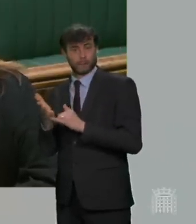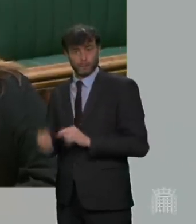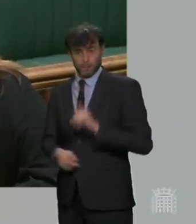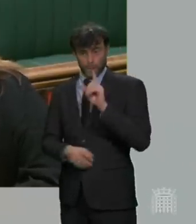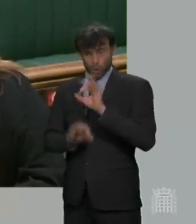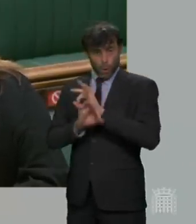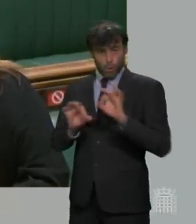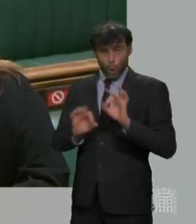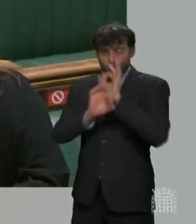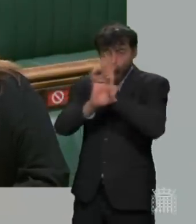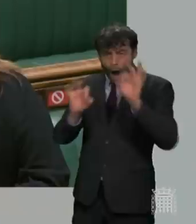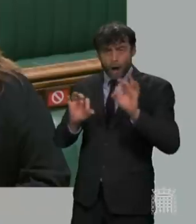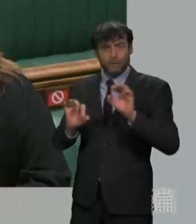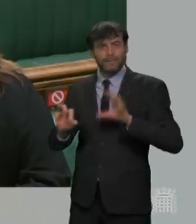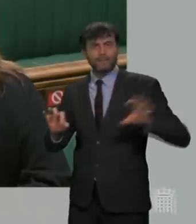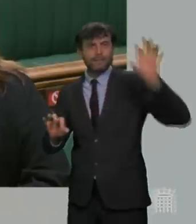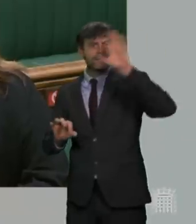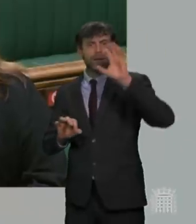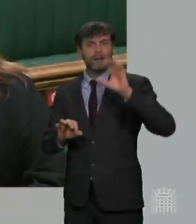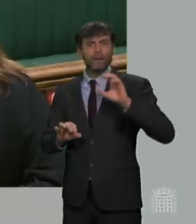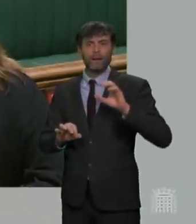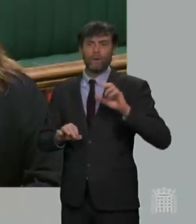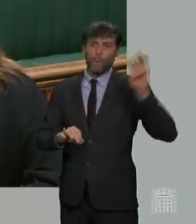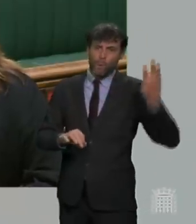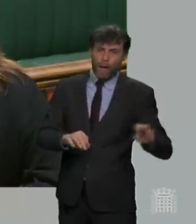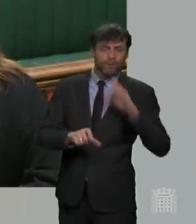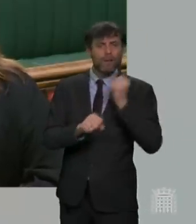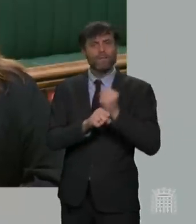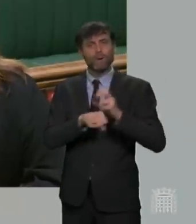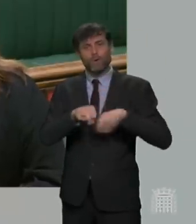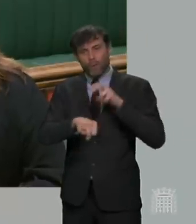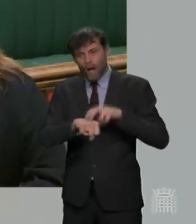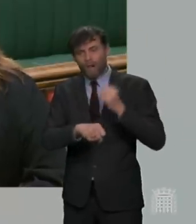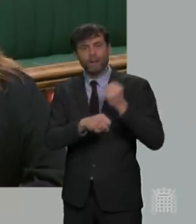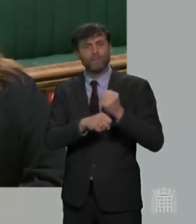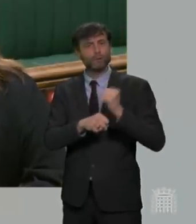scheme offers lower living support, no travel support and no tuition fee support.